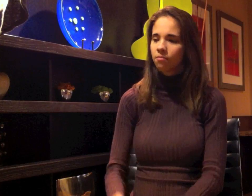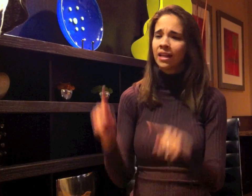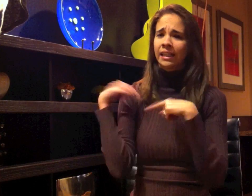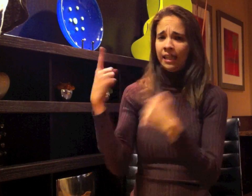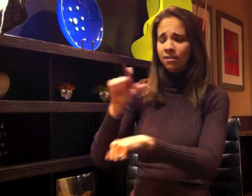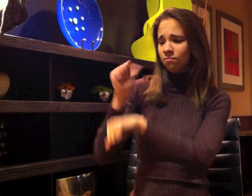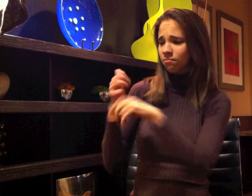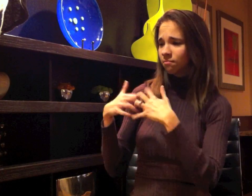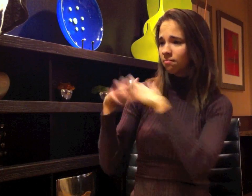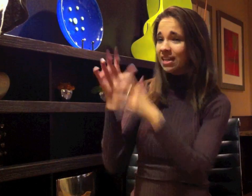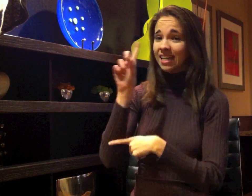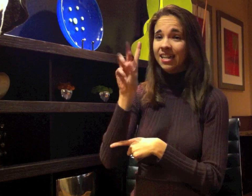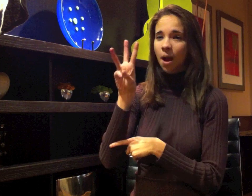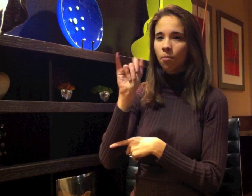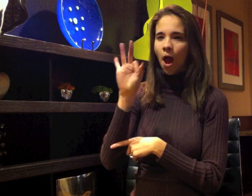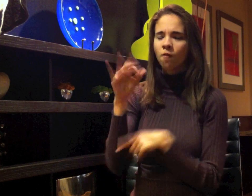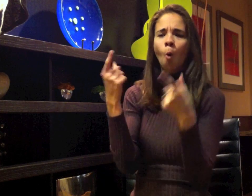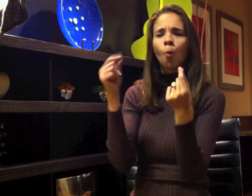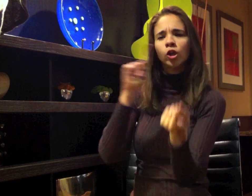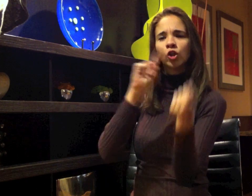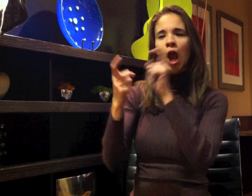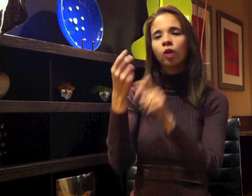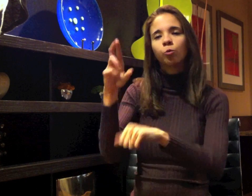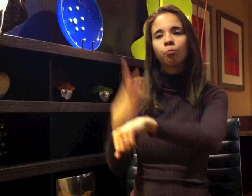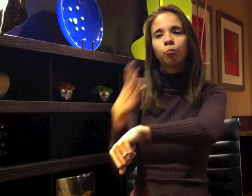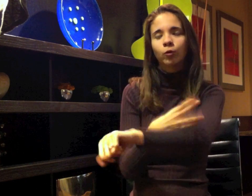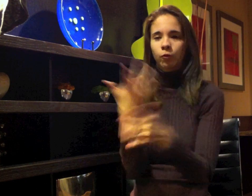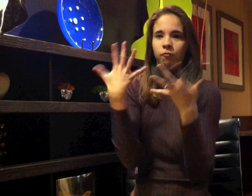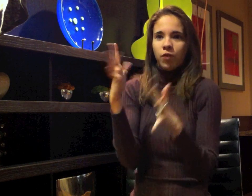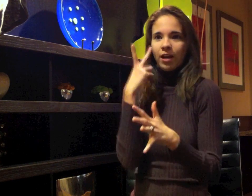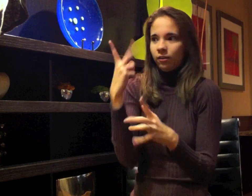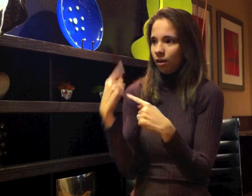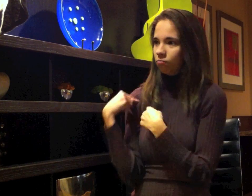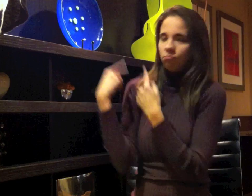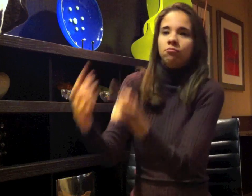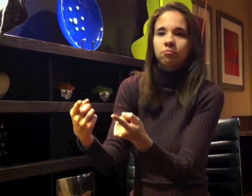Since the establishment of DWIF, what changes or improvements have you seen thus far?